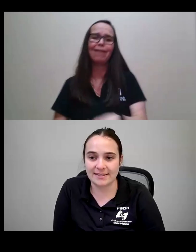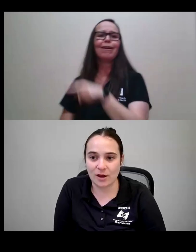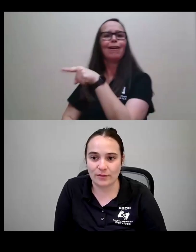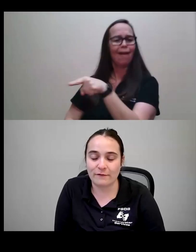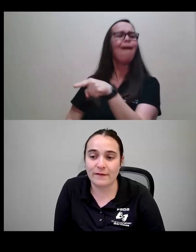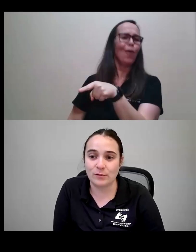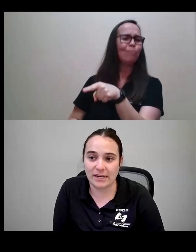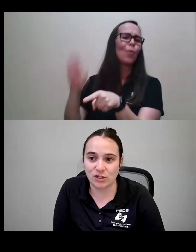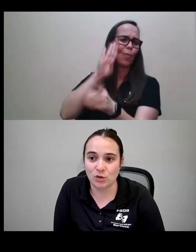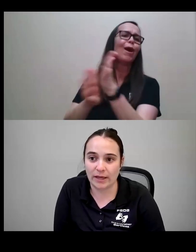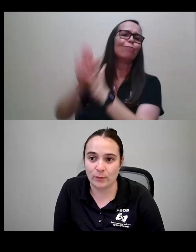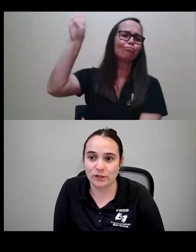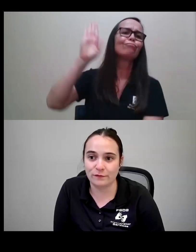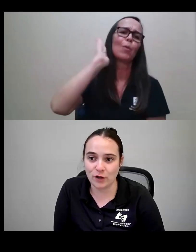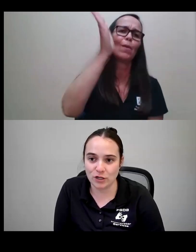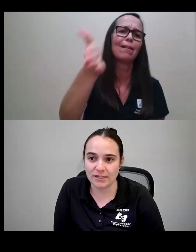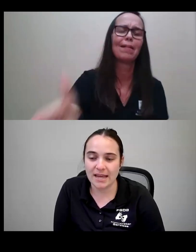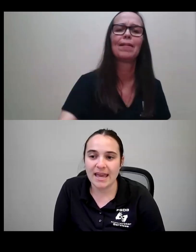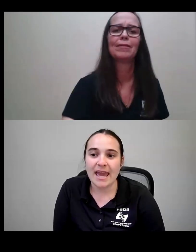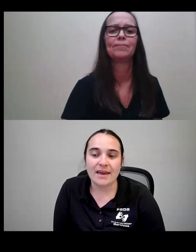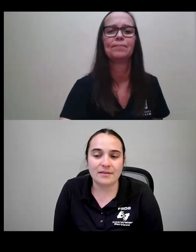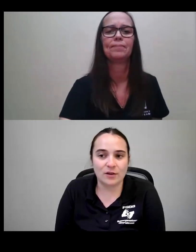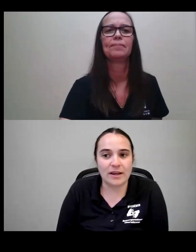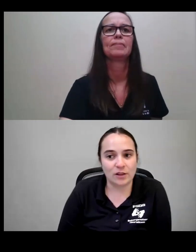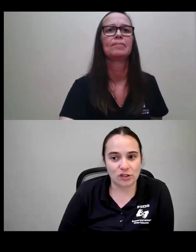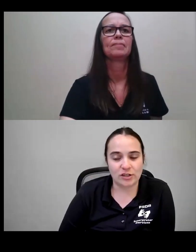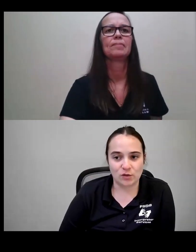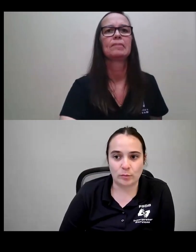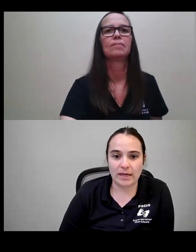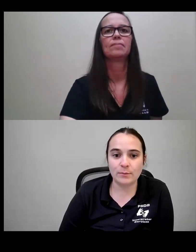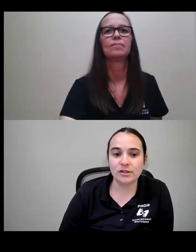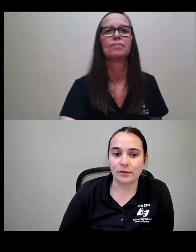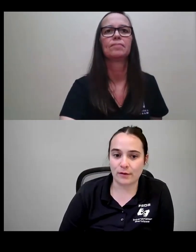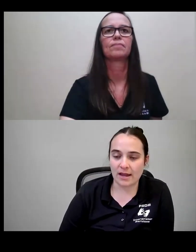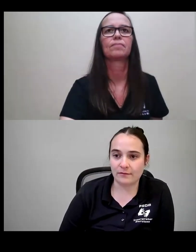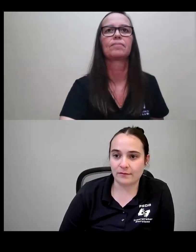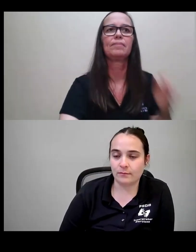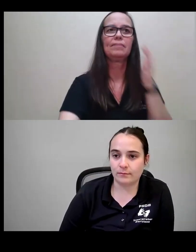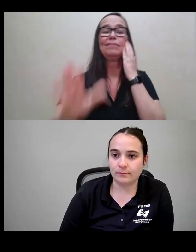ASL and that foundational language first and then their English skills will be able to thrive.